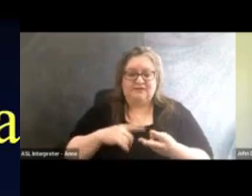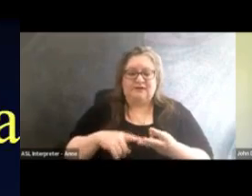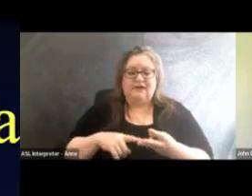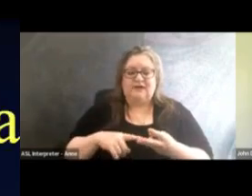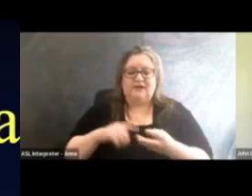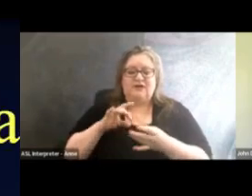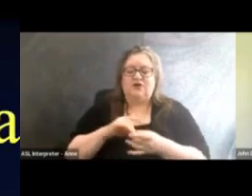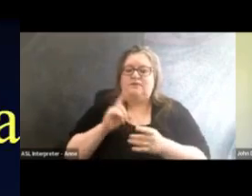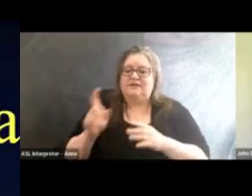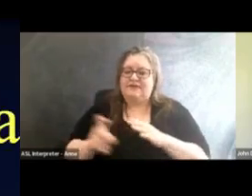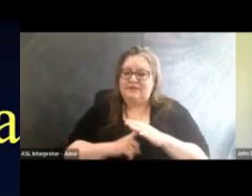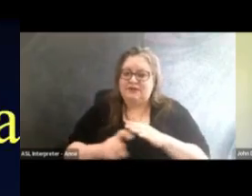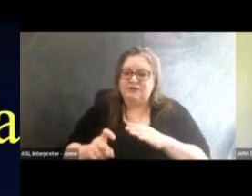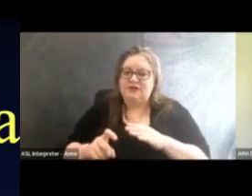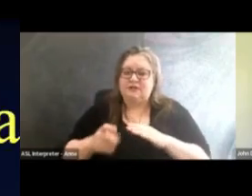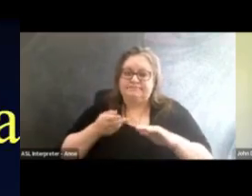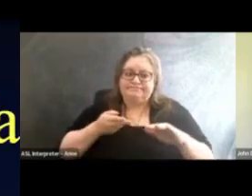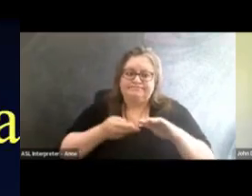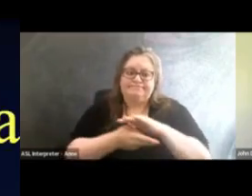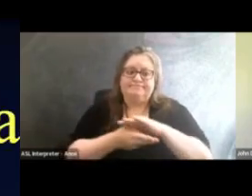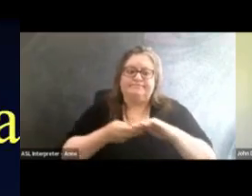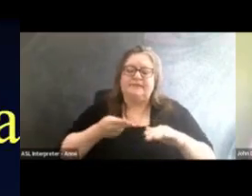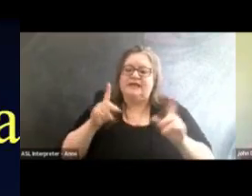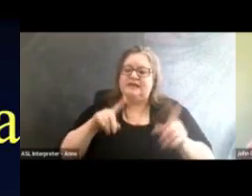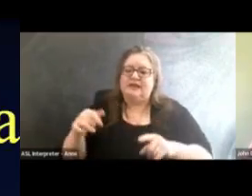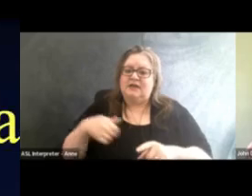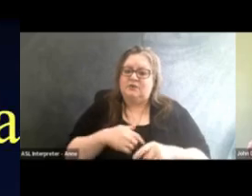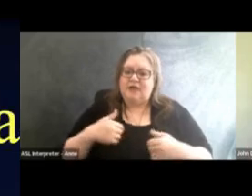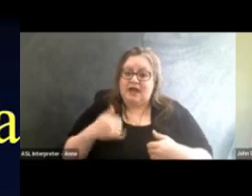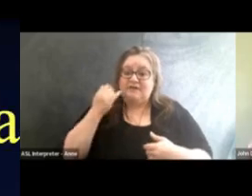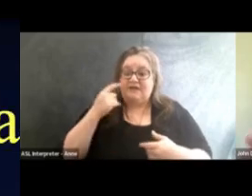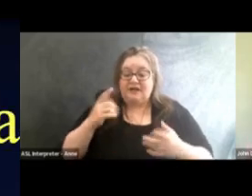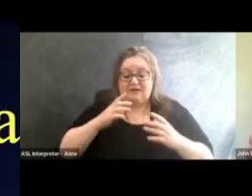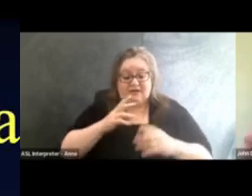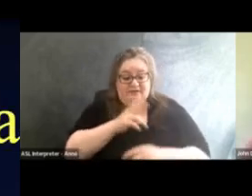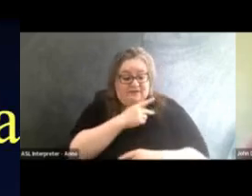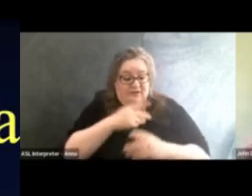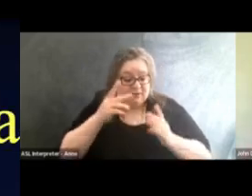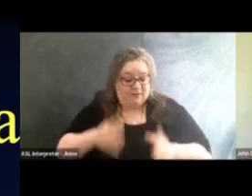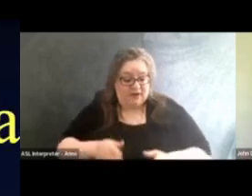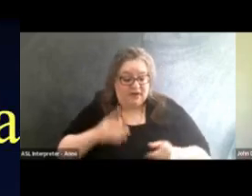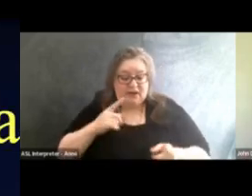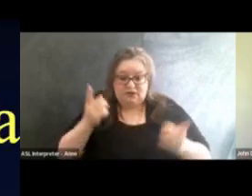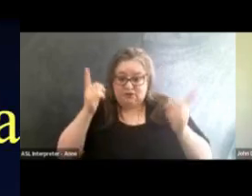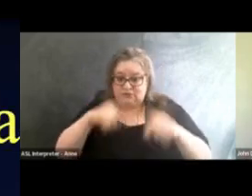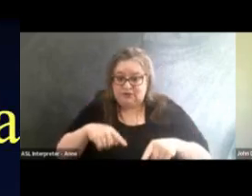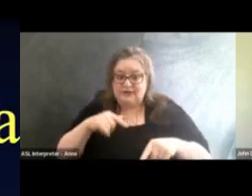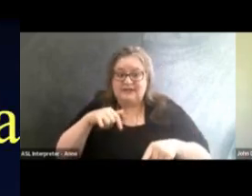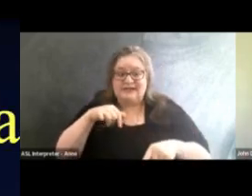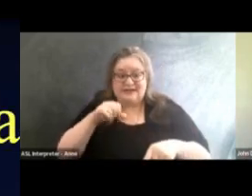imaging, the tests we have, if they say yes, you appear to have had an injury in your past, it